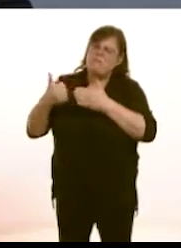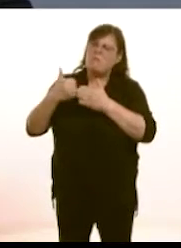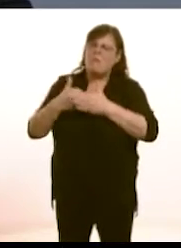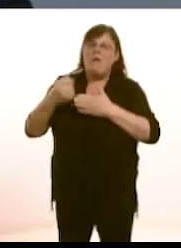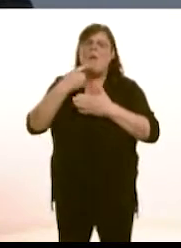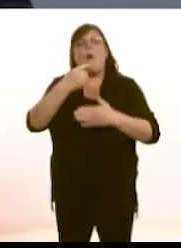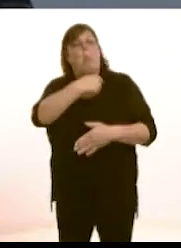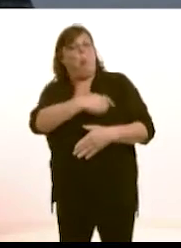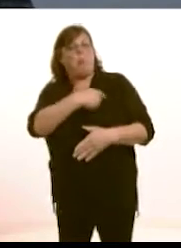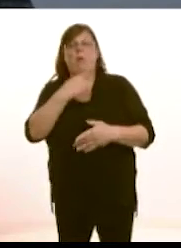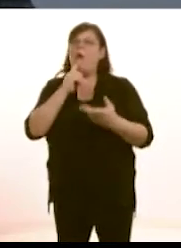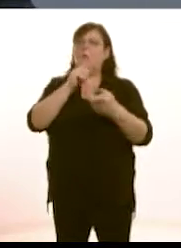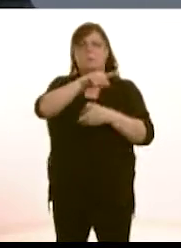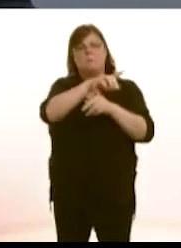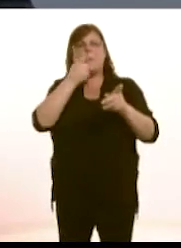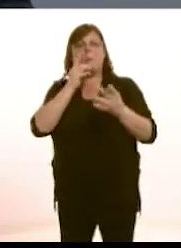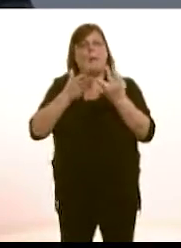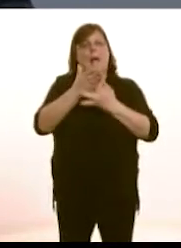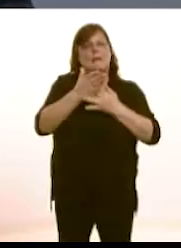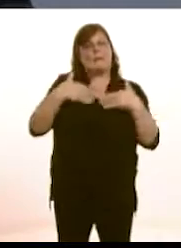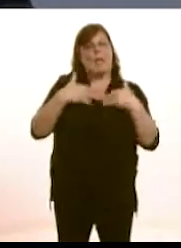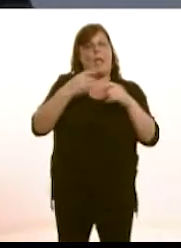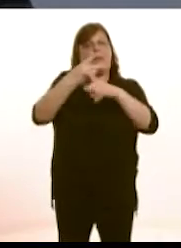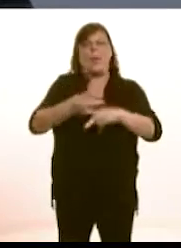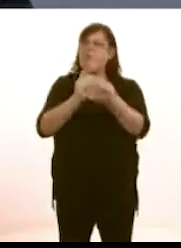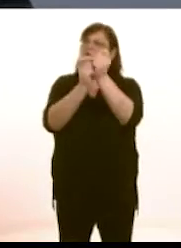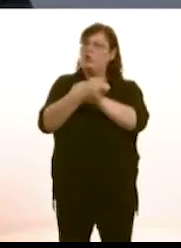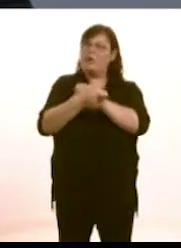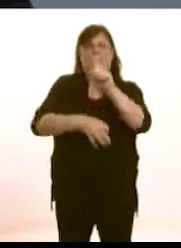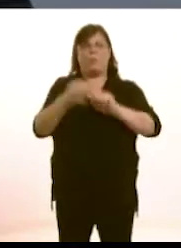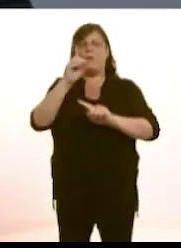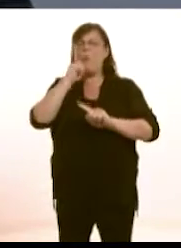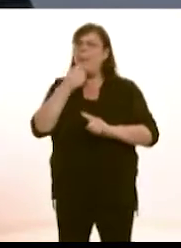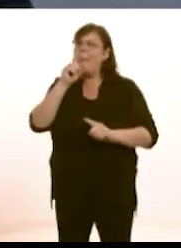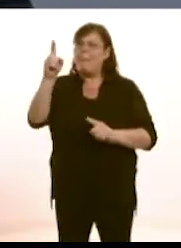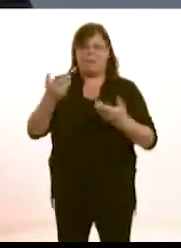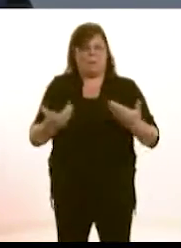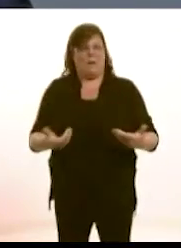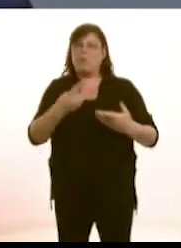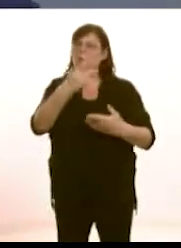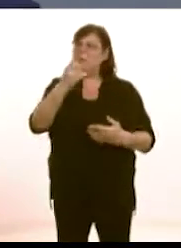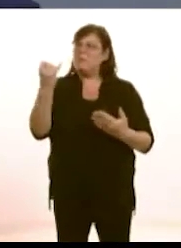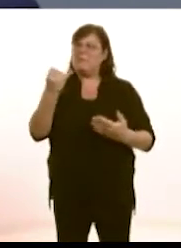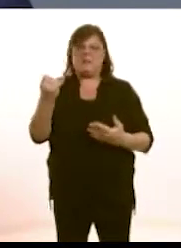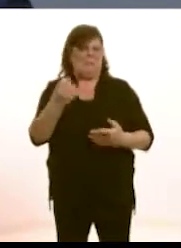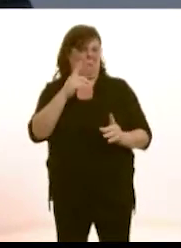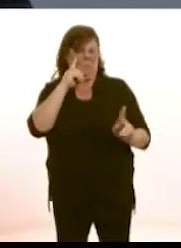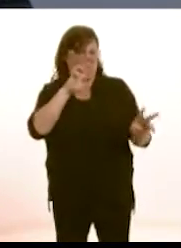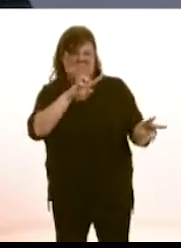way people across Wales access everyday health services, yet in 2016 weíve seen no tangible improvement.